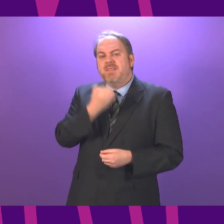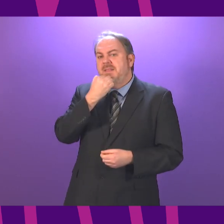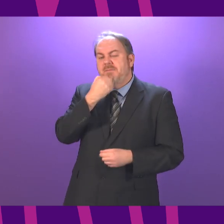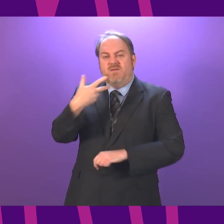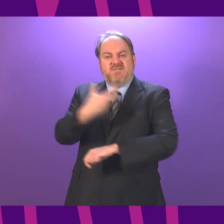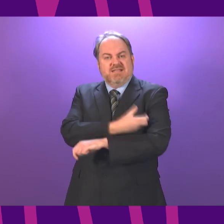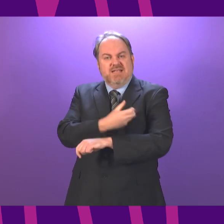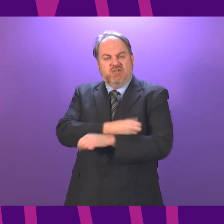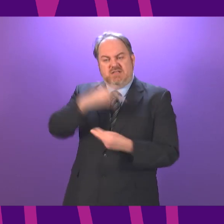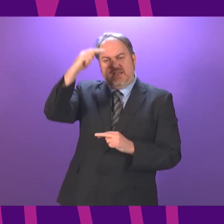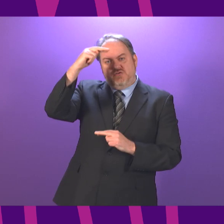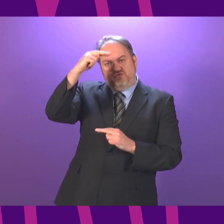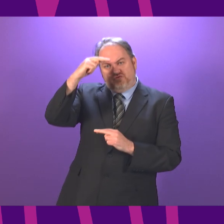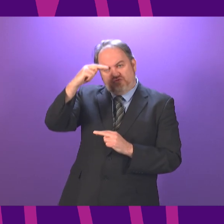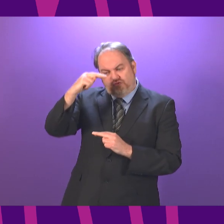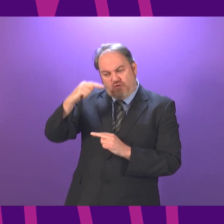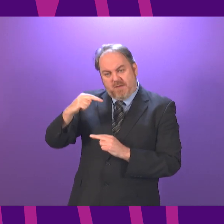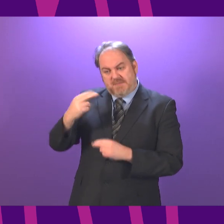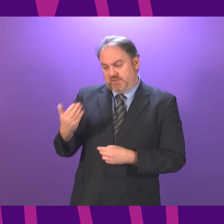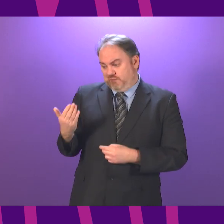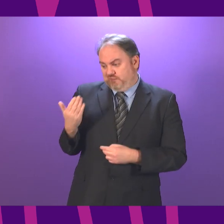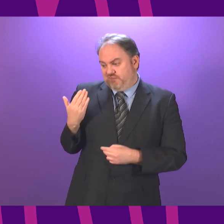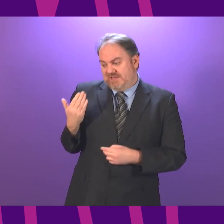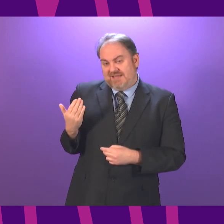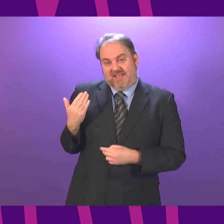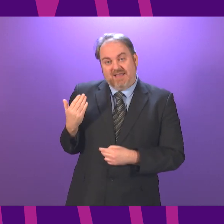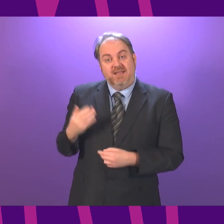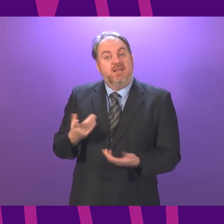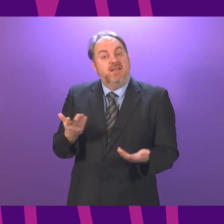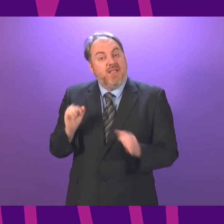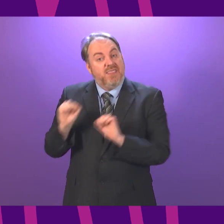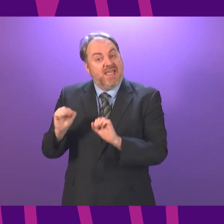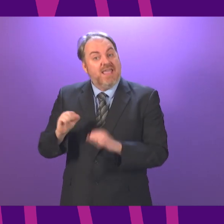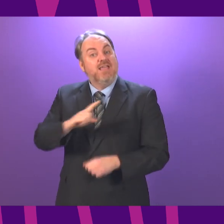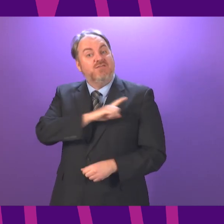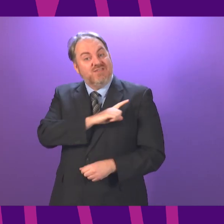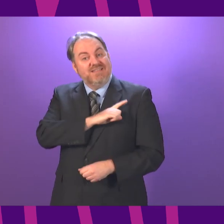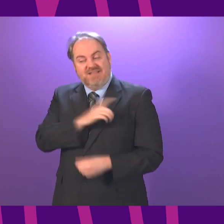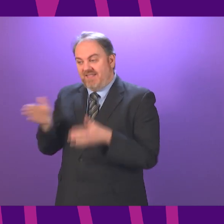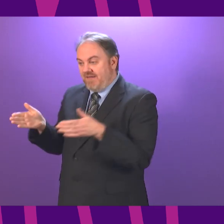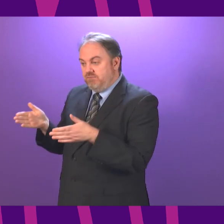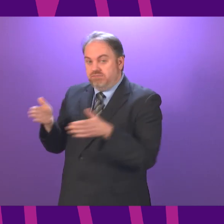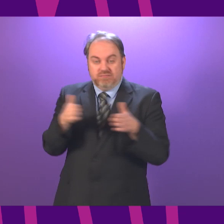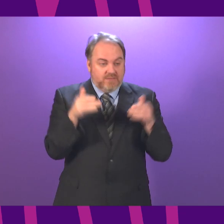daily vaccination rates over the past few days. The explanation is: “there has been a big push to finish vaccinating care homes,